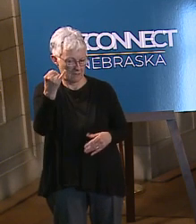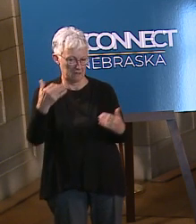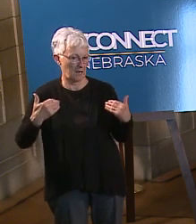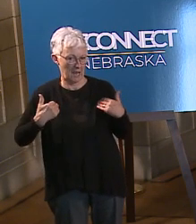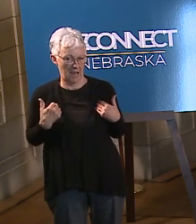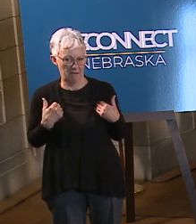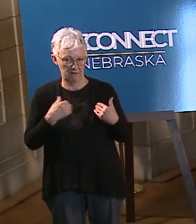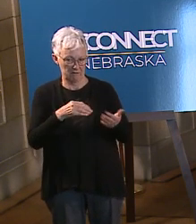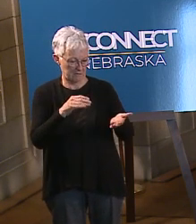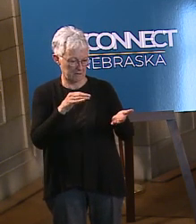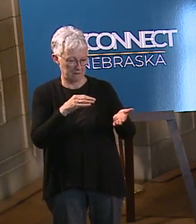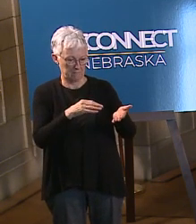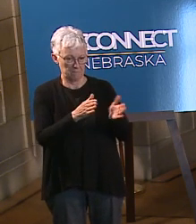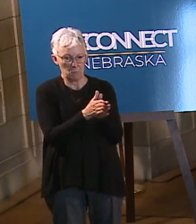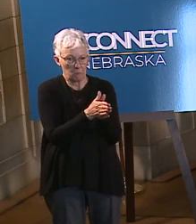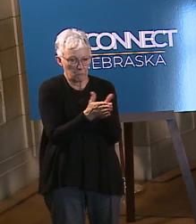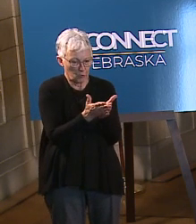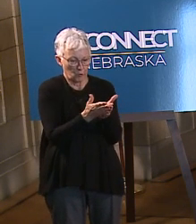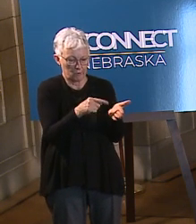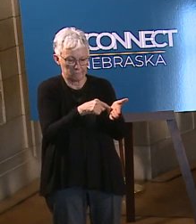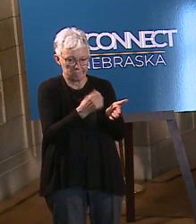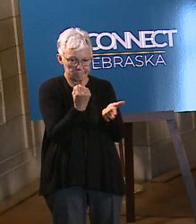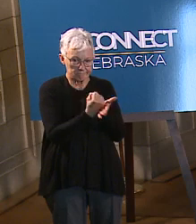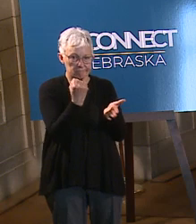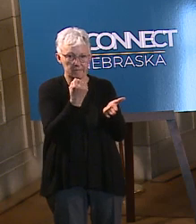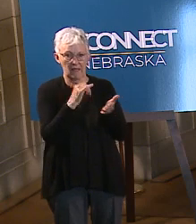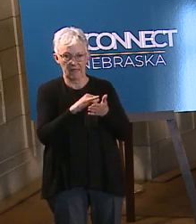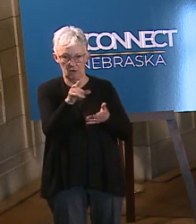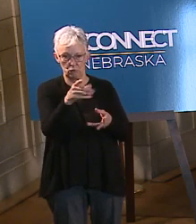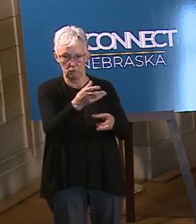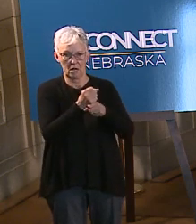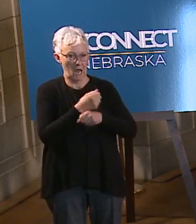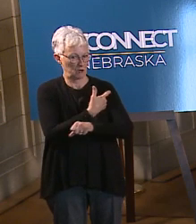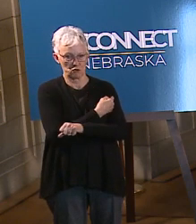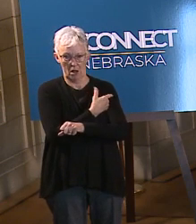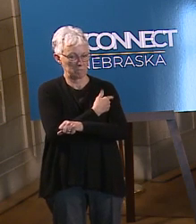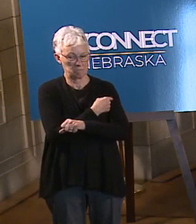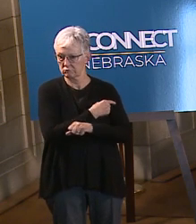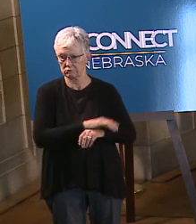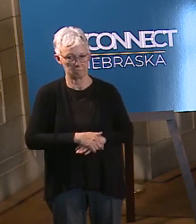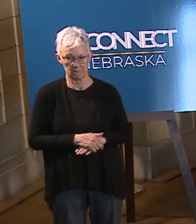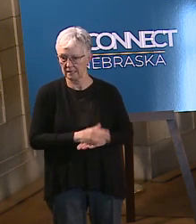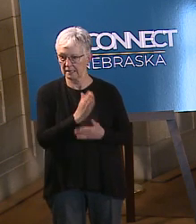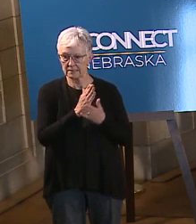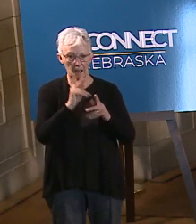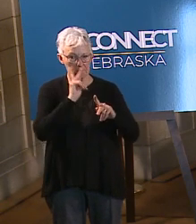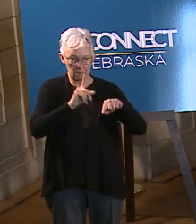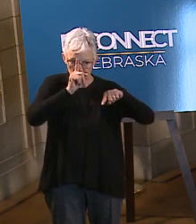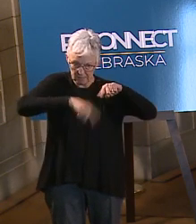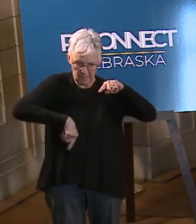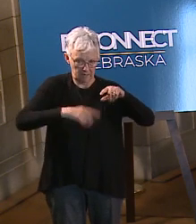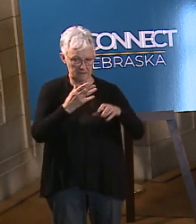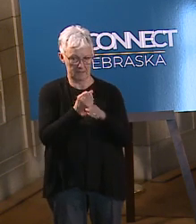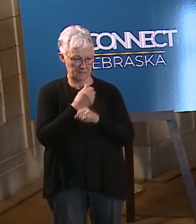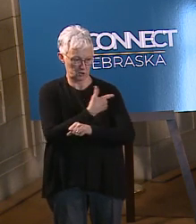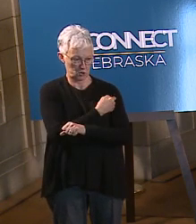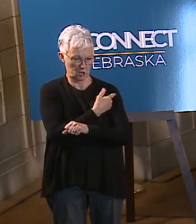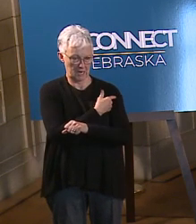VACCINES THAT I STILL STRONGLY OPPOSE ANY ATTEMPT TO HAVE